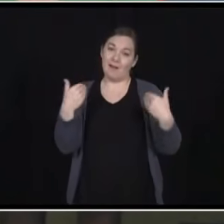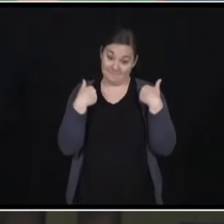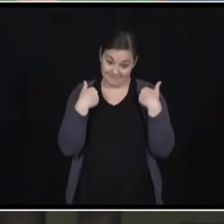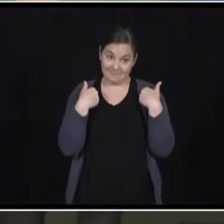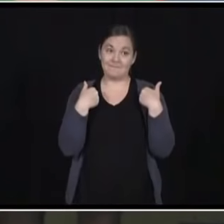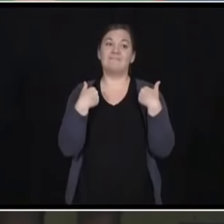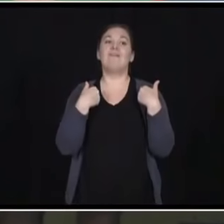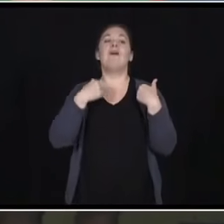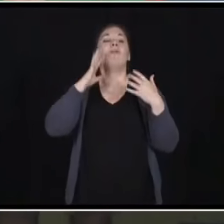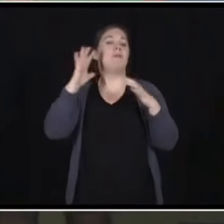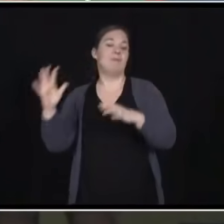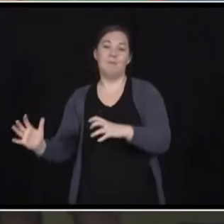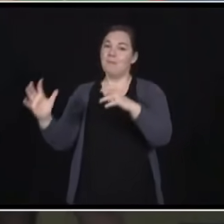game changer is this vaccine.